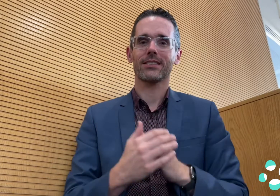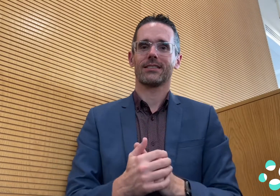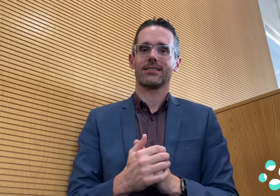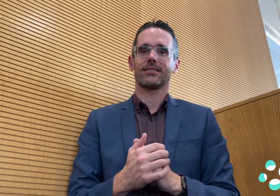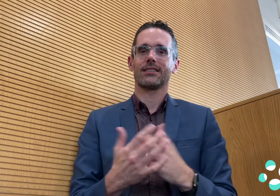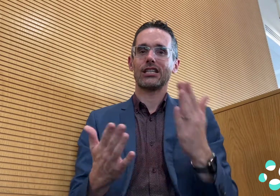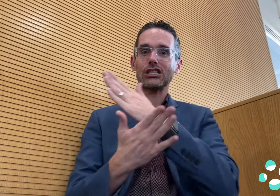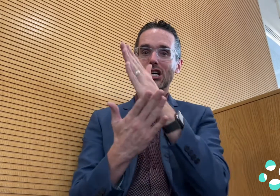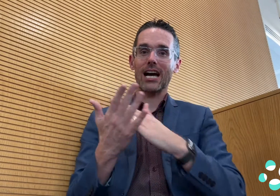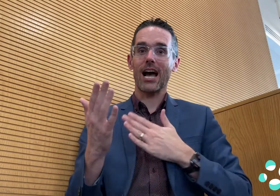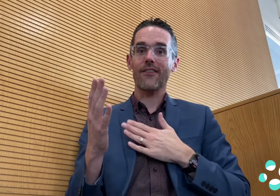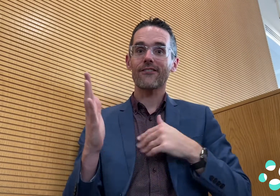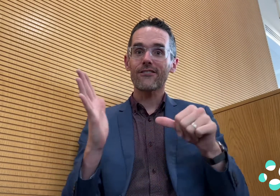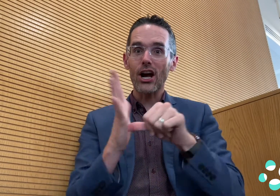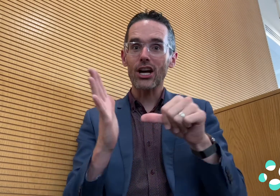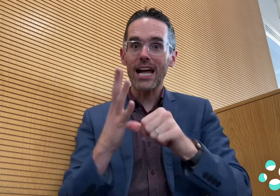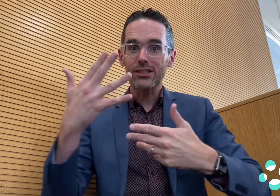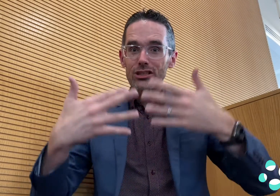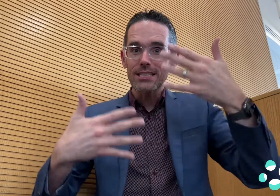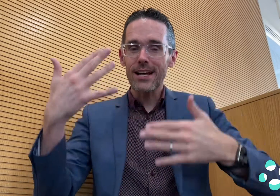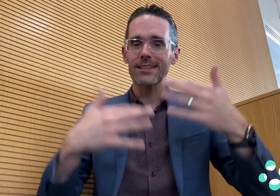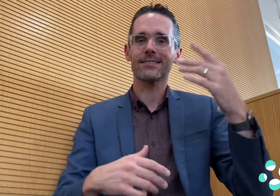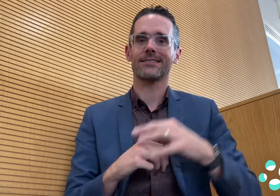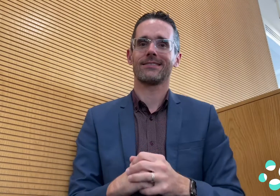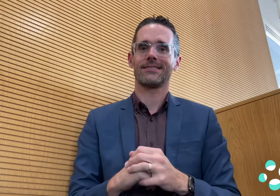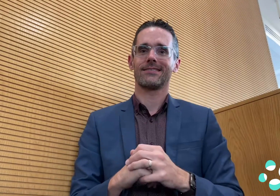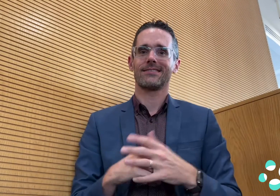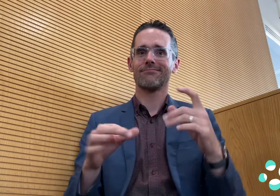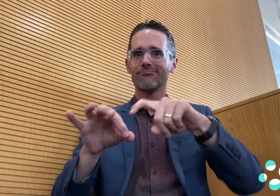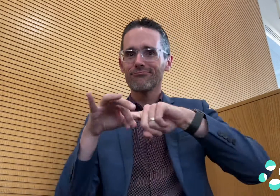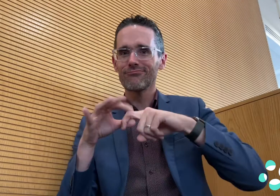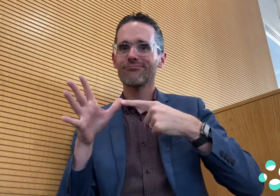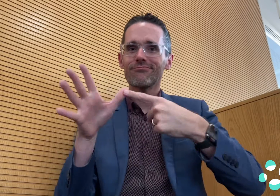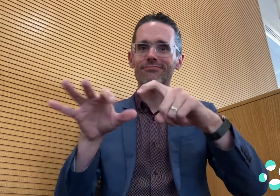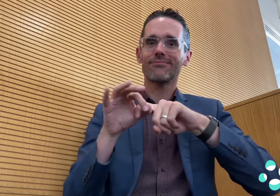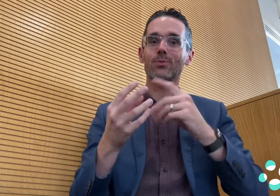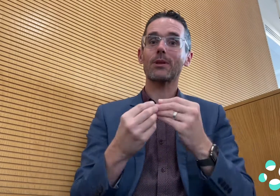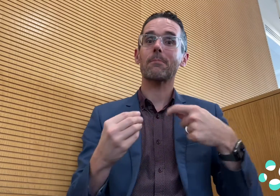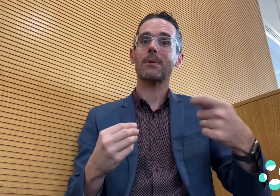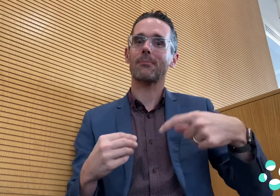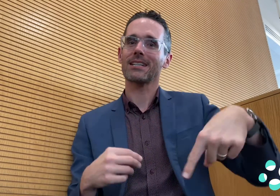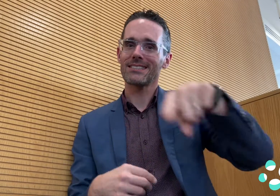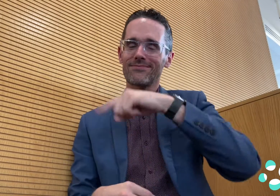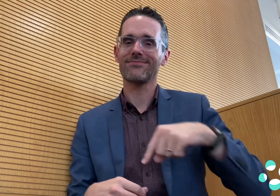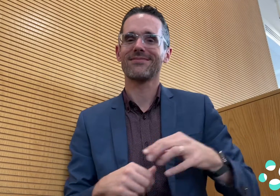our financial data and answer any questions that members may have.